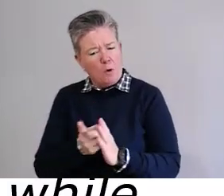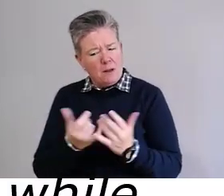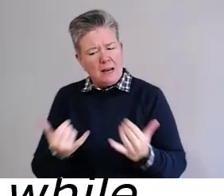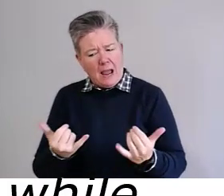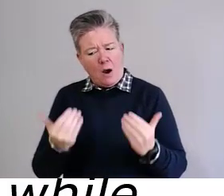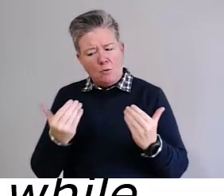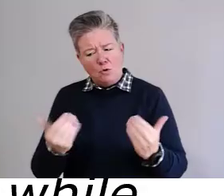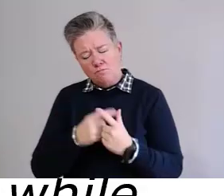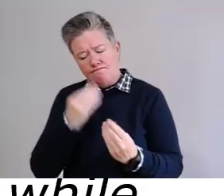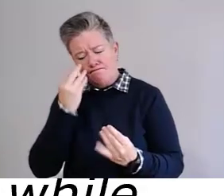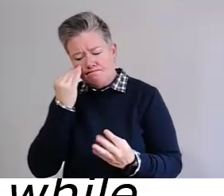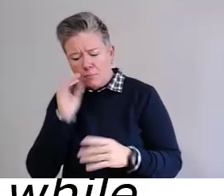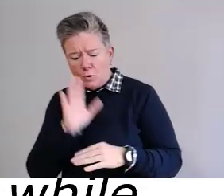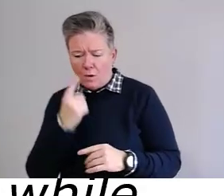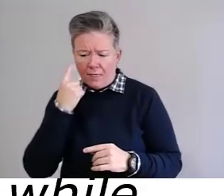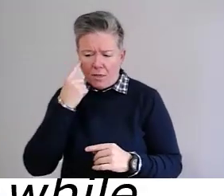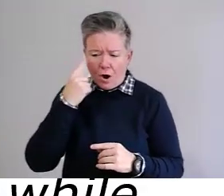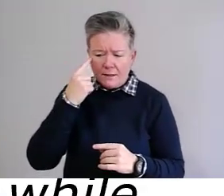to reflect on your thoughts and prioritize